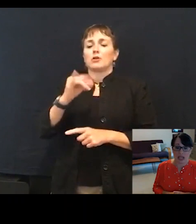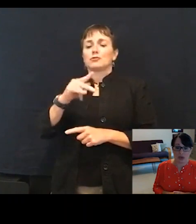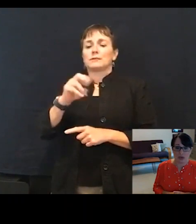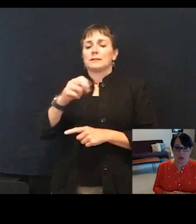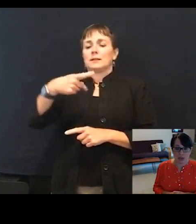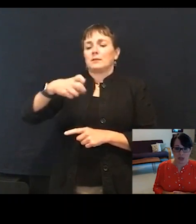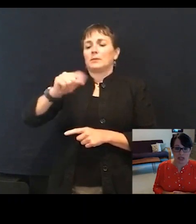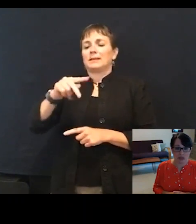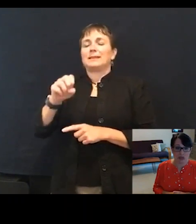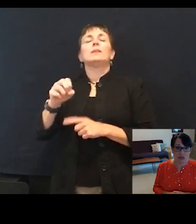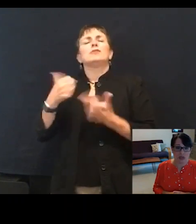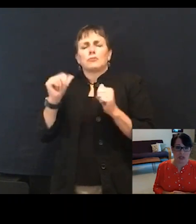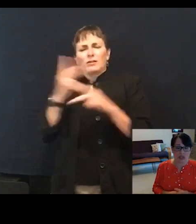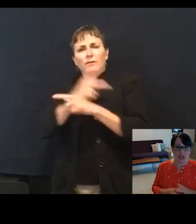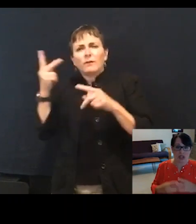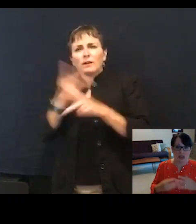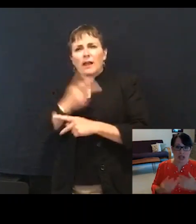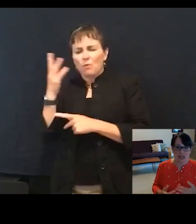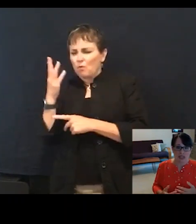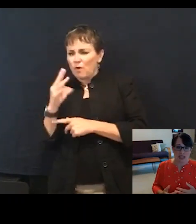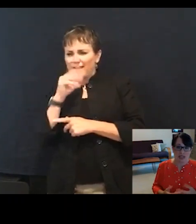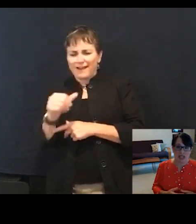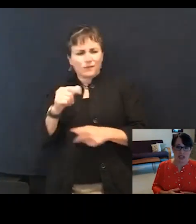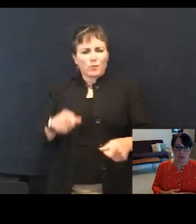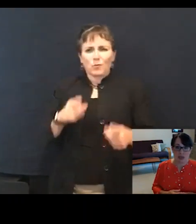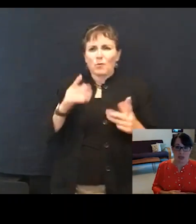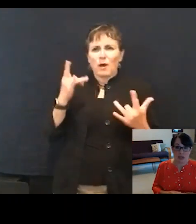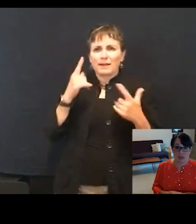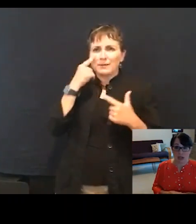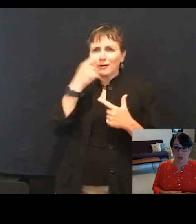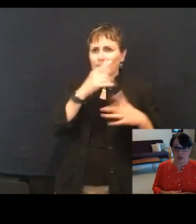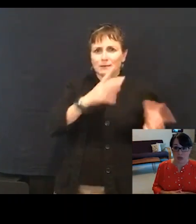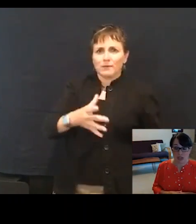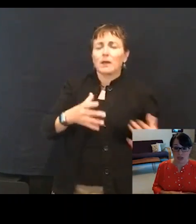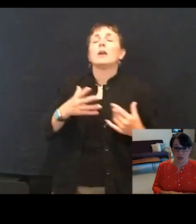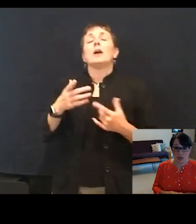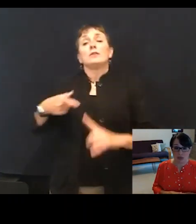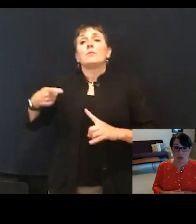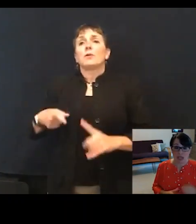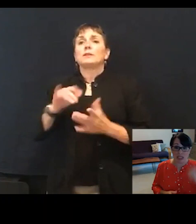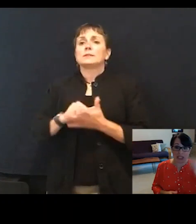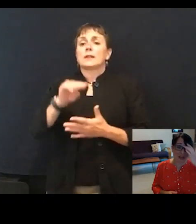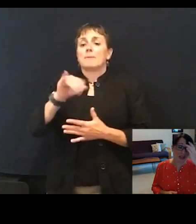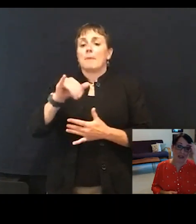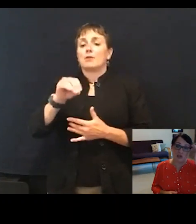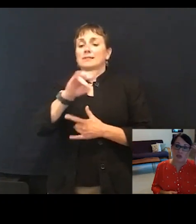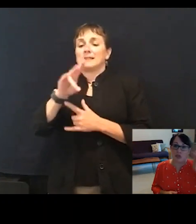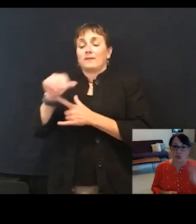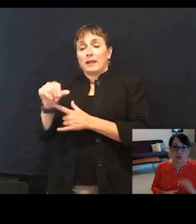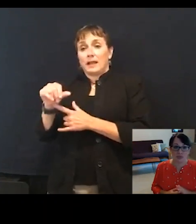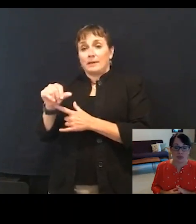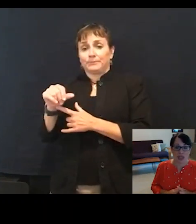And what it boils down to is that myosin 7A expression in mouse photoreceptors remains highly controversial.